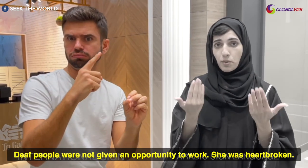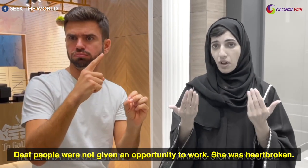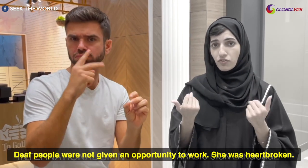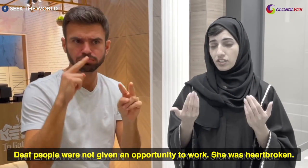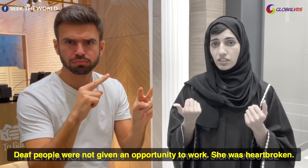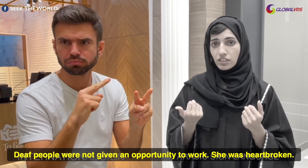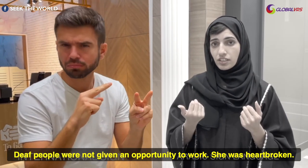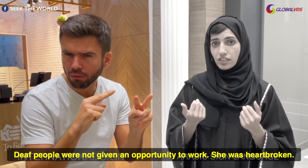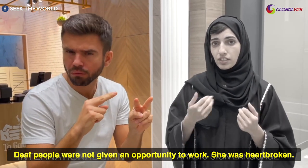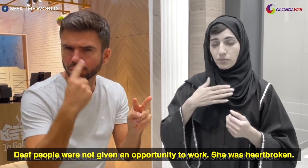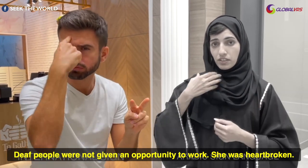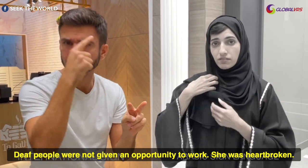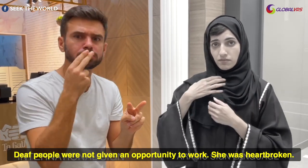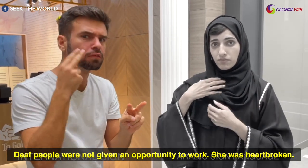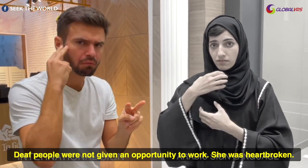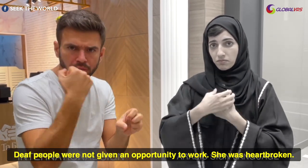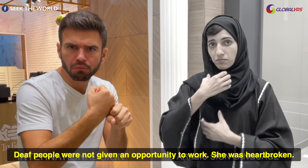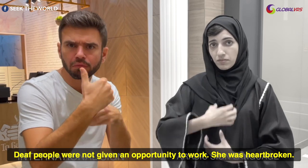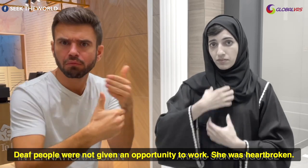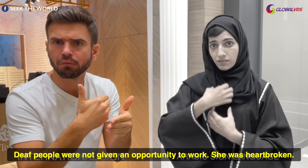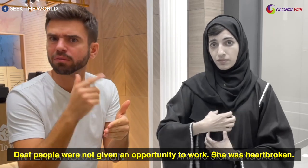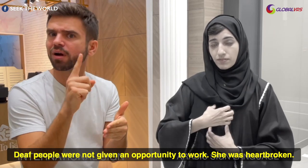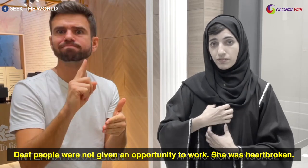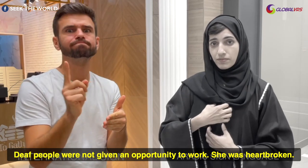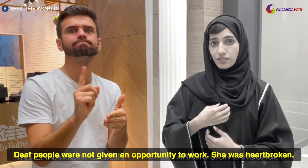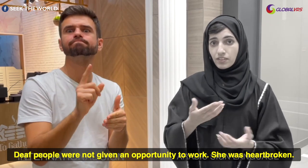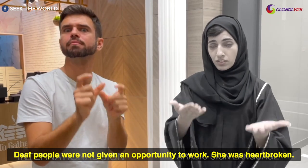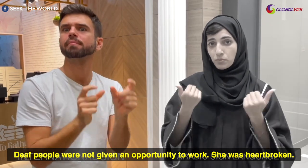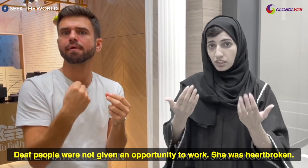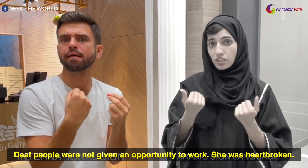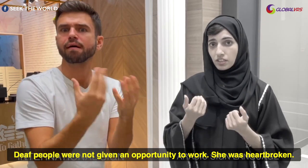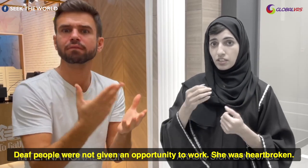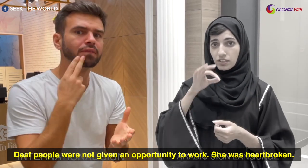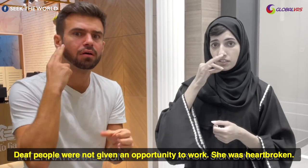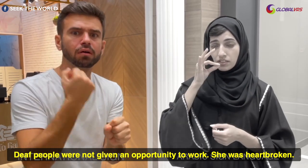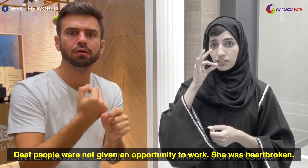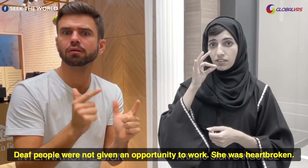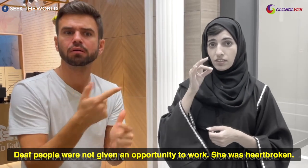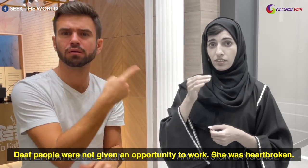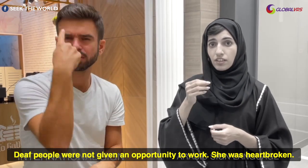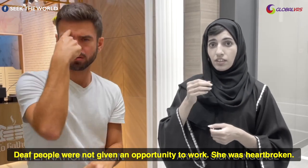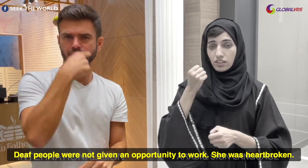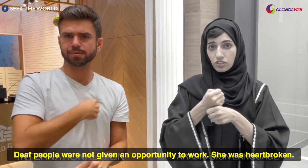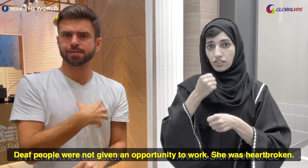Deaf people were not given an opportunity to work. She was heartbroken.